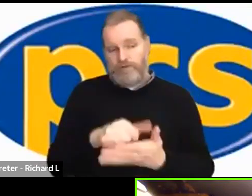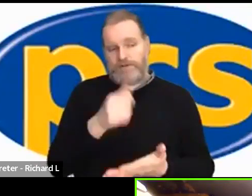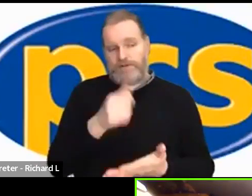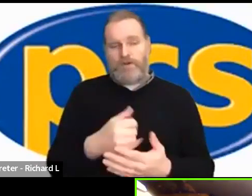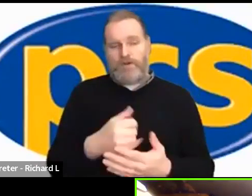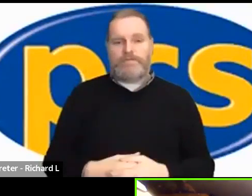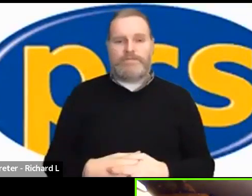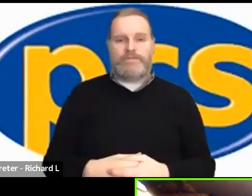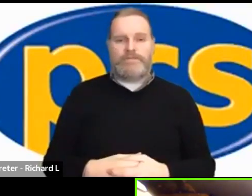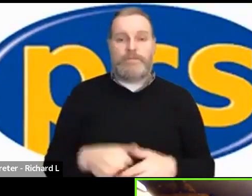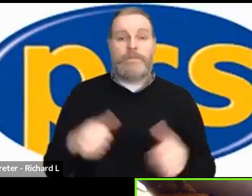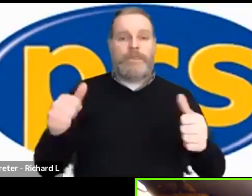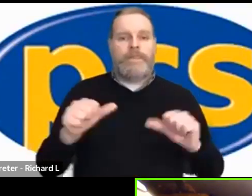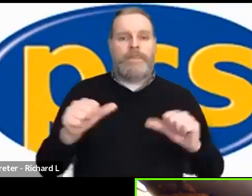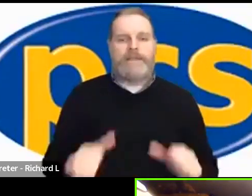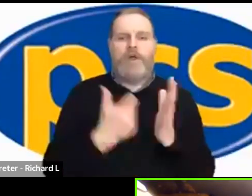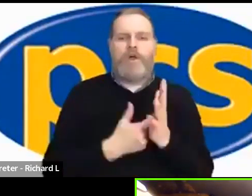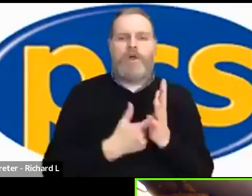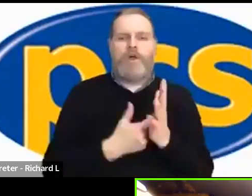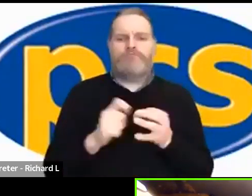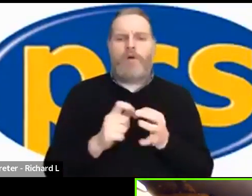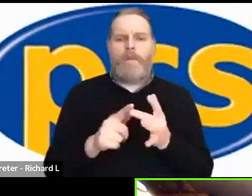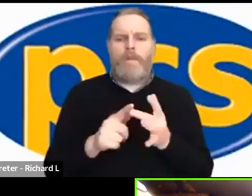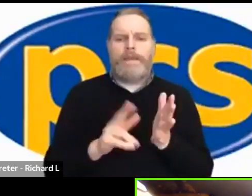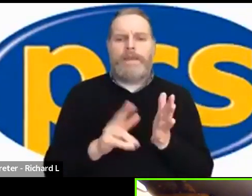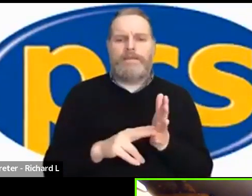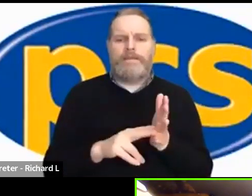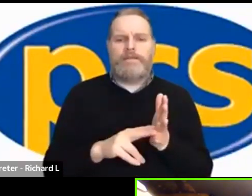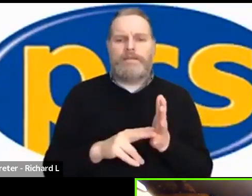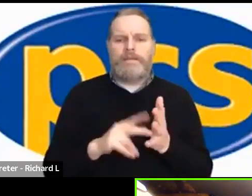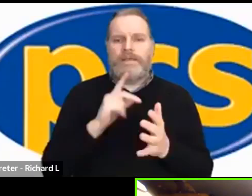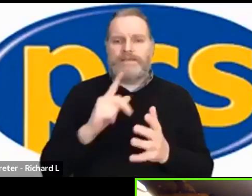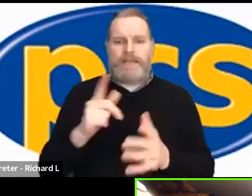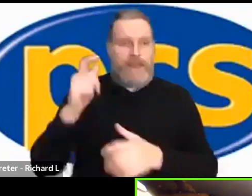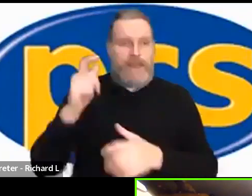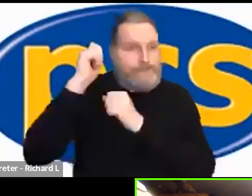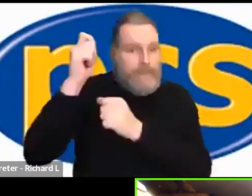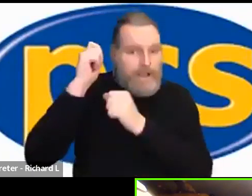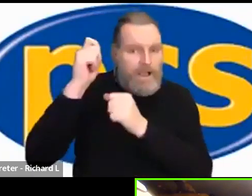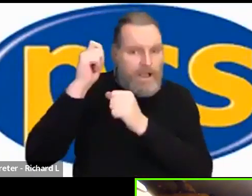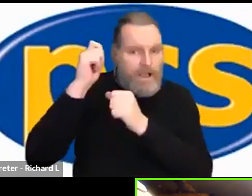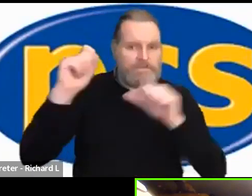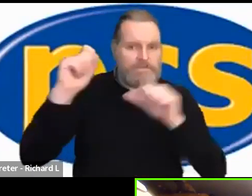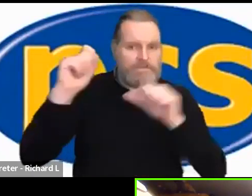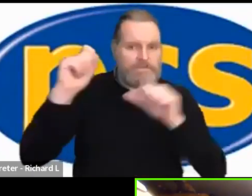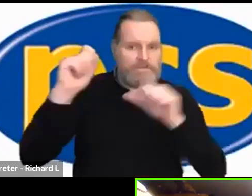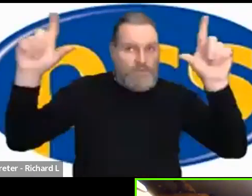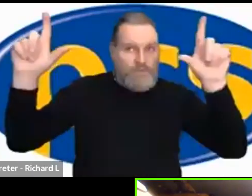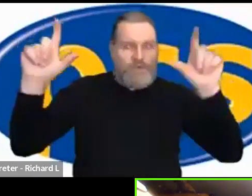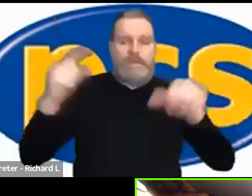If you like. Okay, Robin. . Okay, Robin Elliott Marshall says Okay, Robin Elliott Marshall says. I suggest creative placards